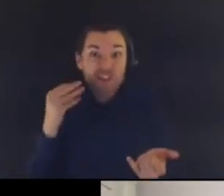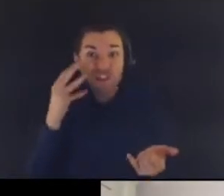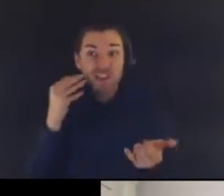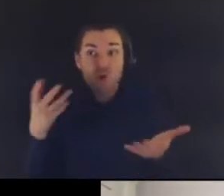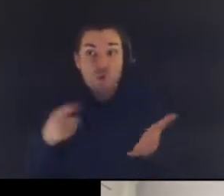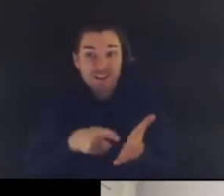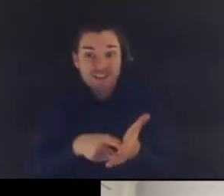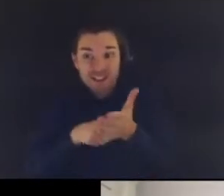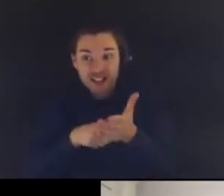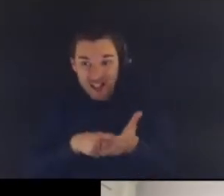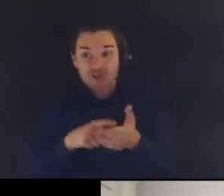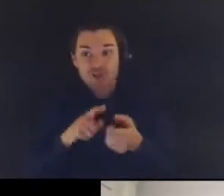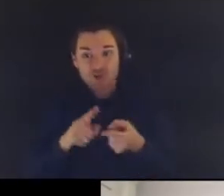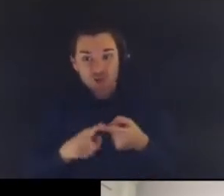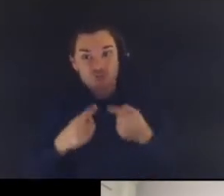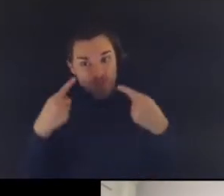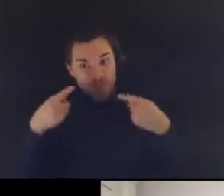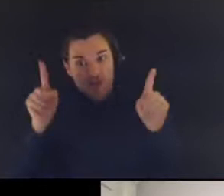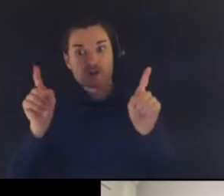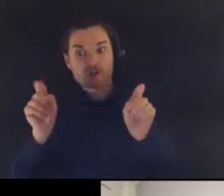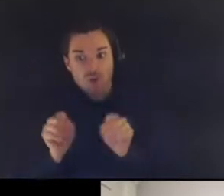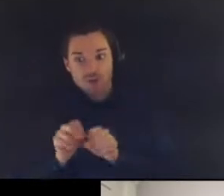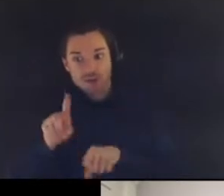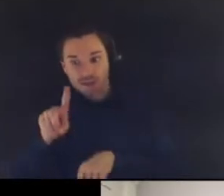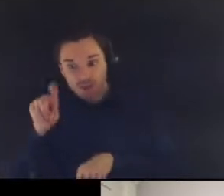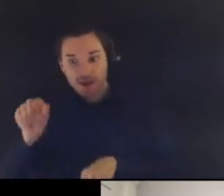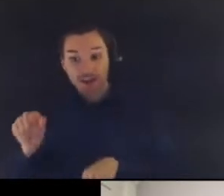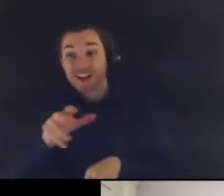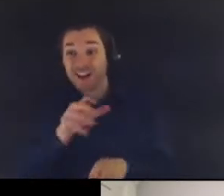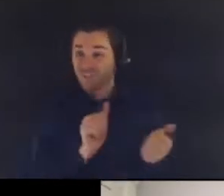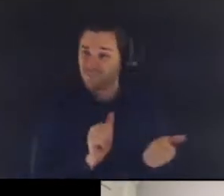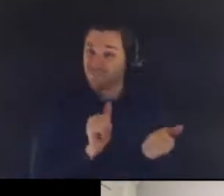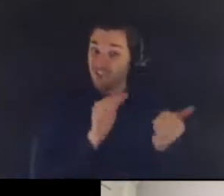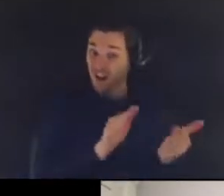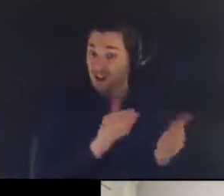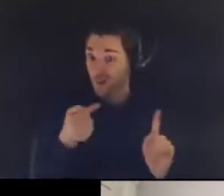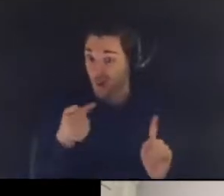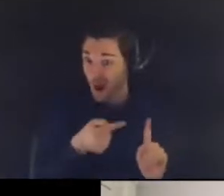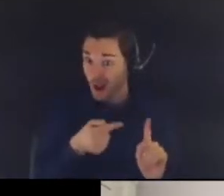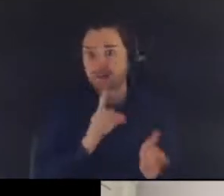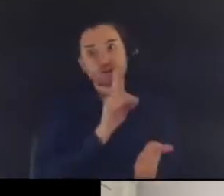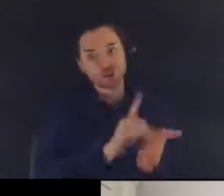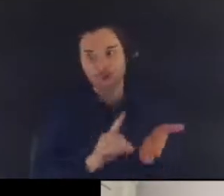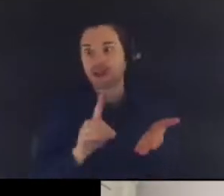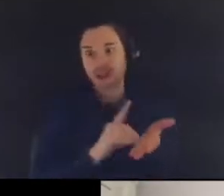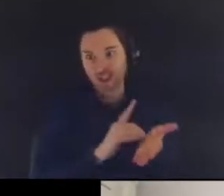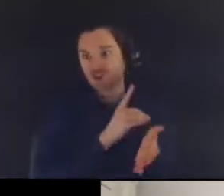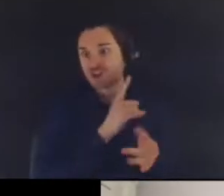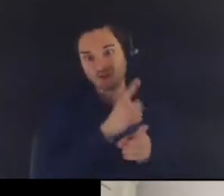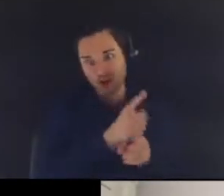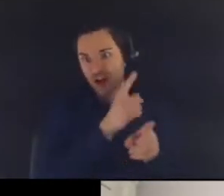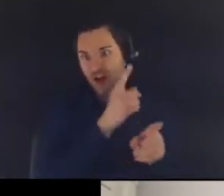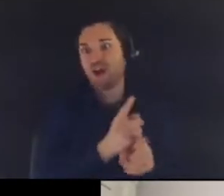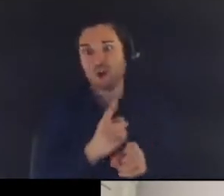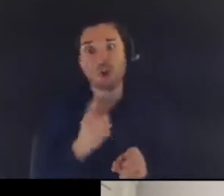and also face discrimination, right? Nobody knows better than ourselves. We know it better